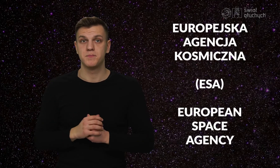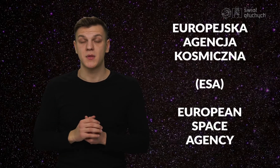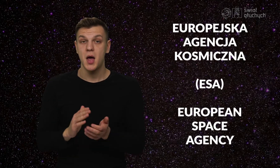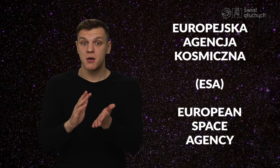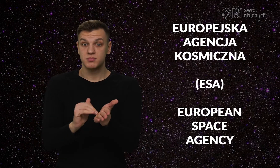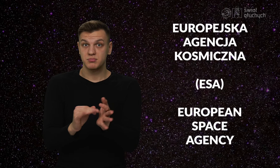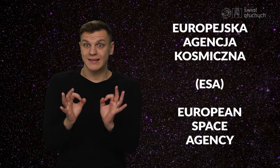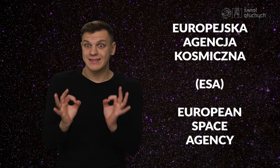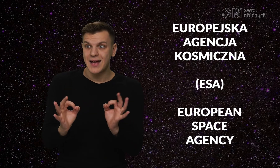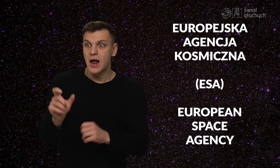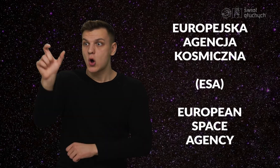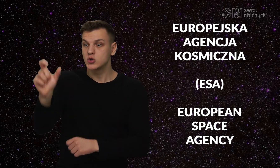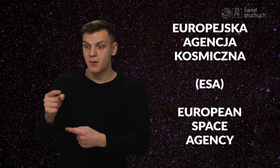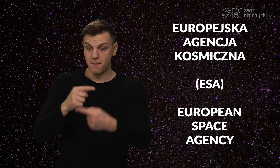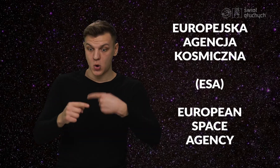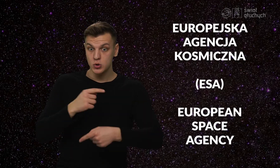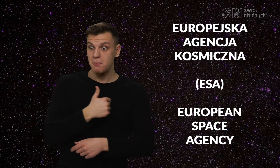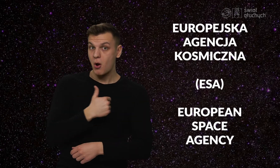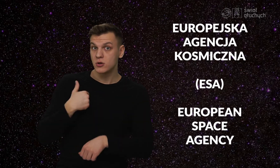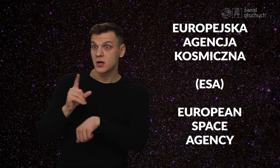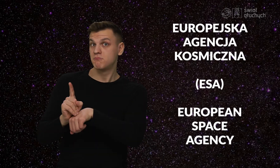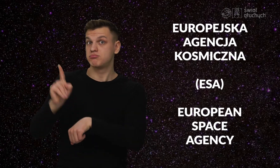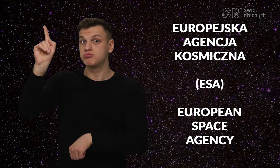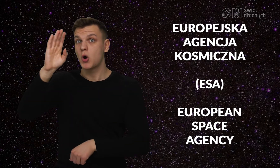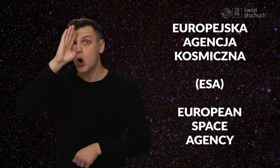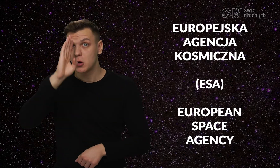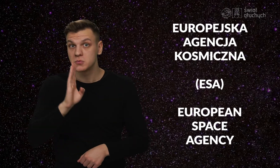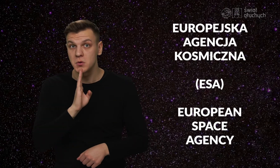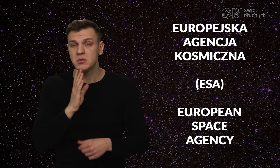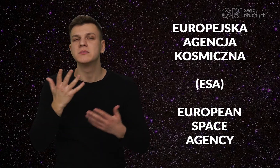European Space Agency and a possible Polish space flight